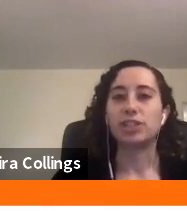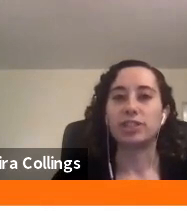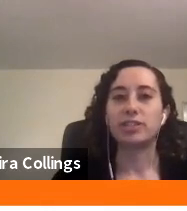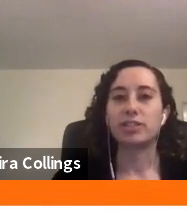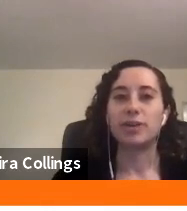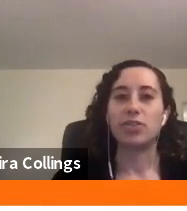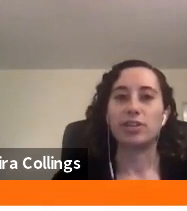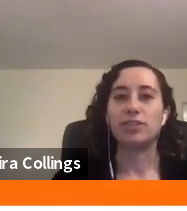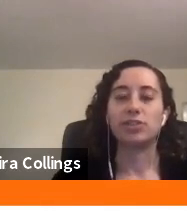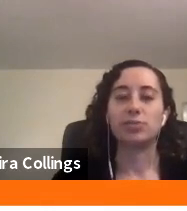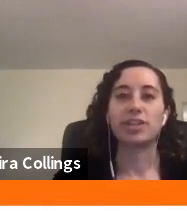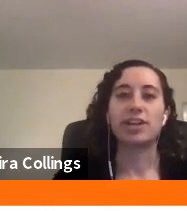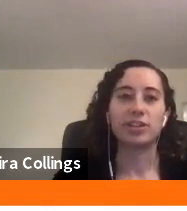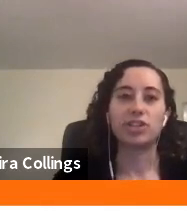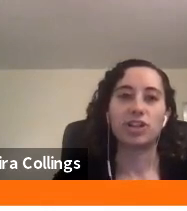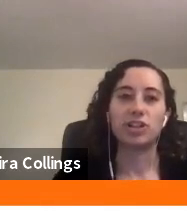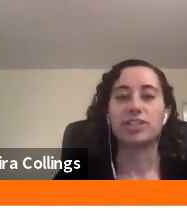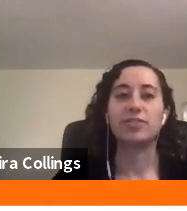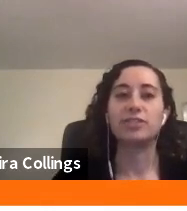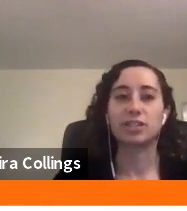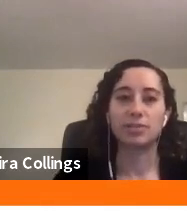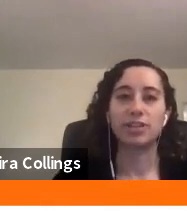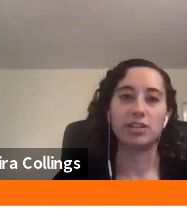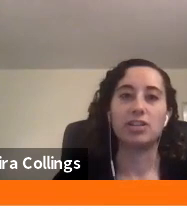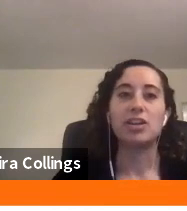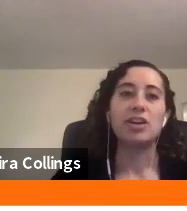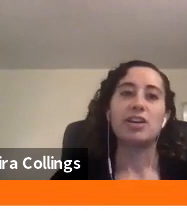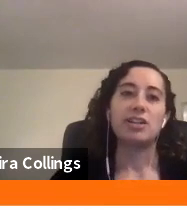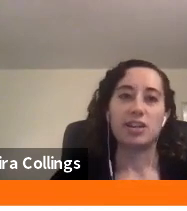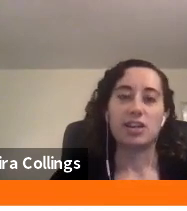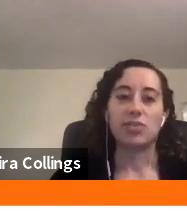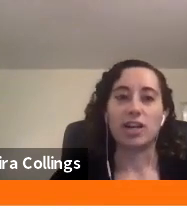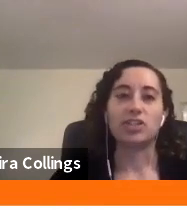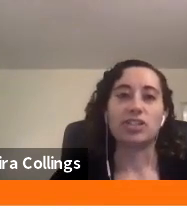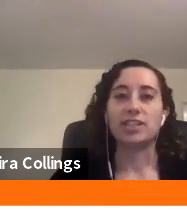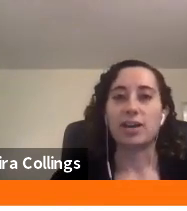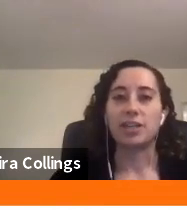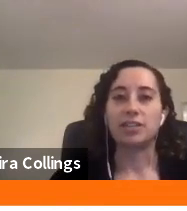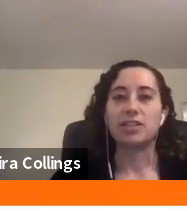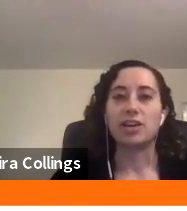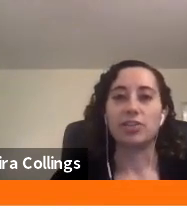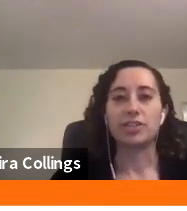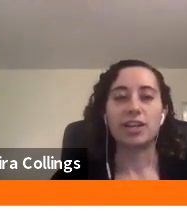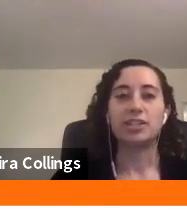If you have others that you would like to add, please feel free to do that in the chat.